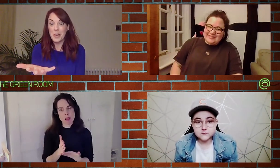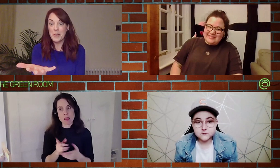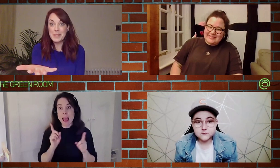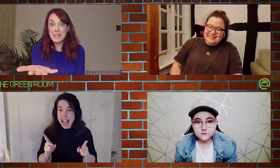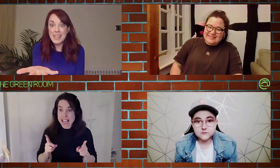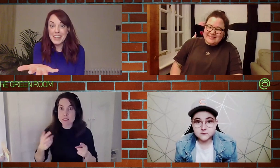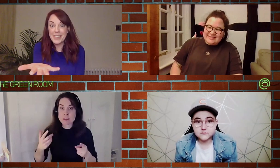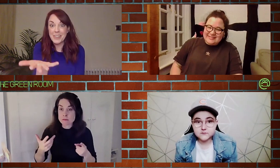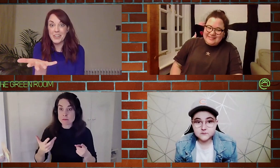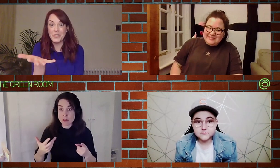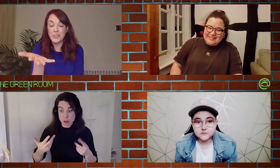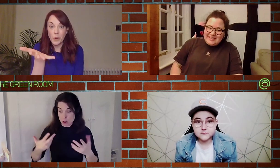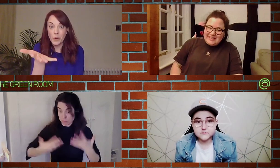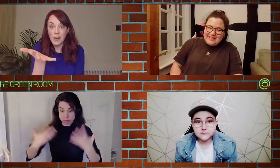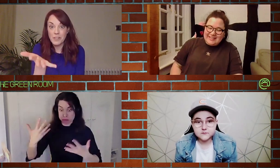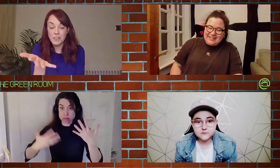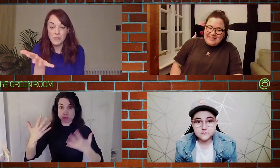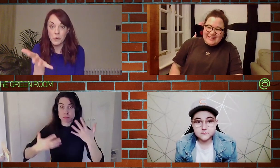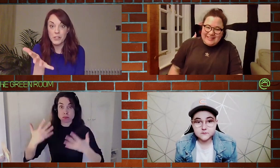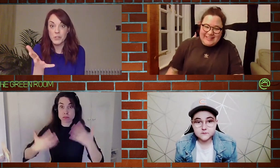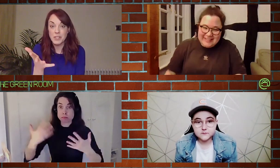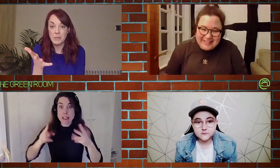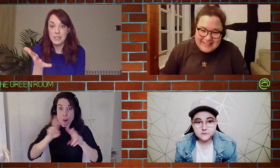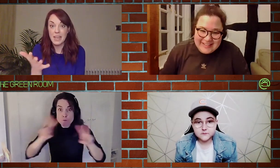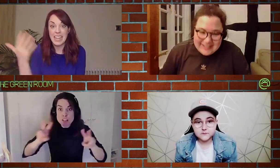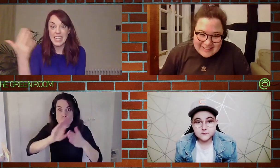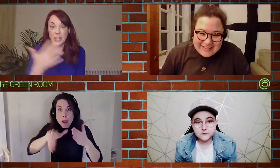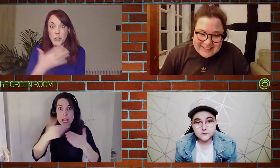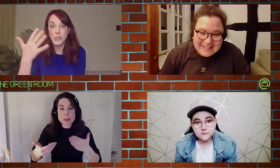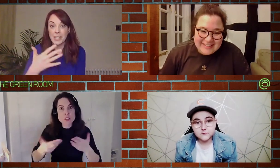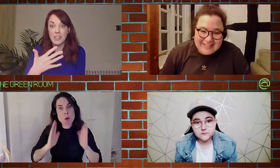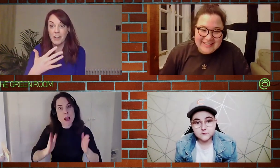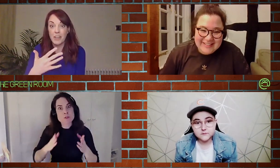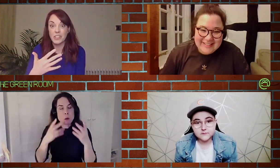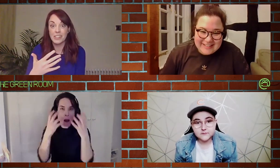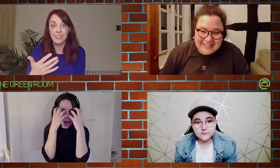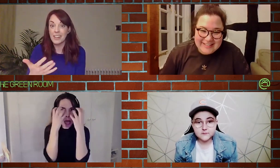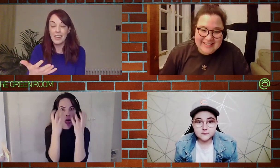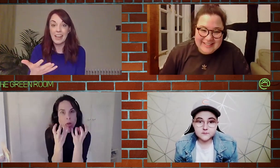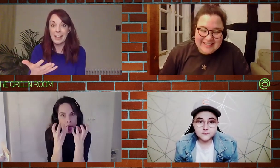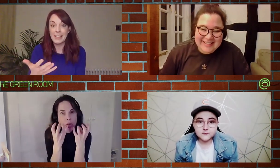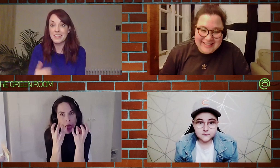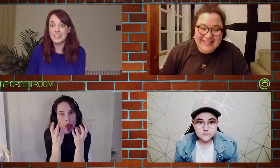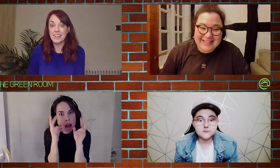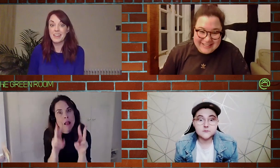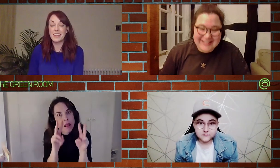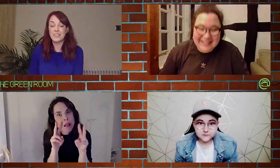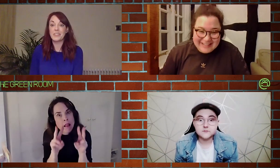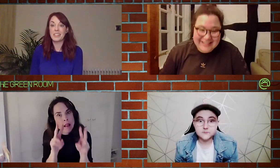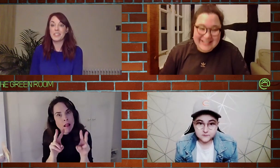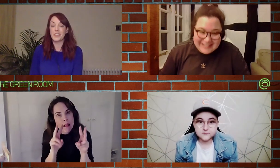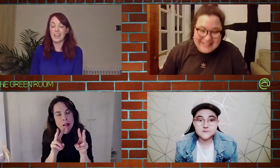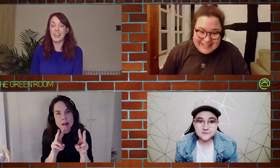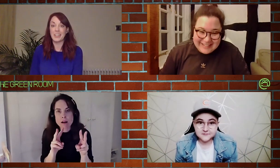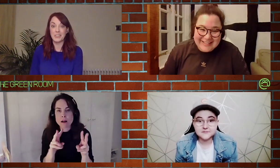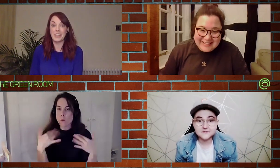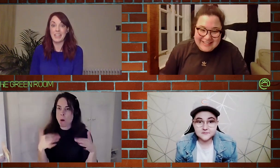Particularly when you're just having to focus on someone signing in a 2D fashion. It's really tricky it's really hard.